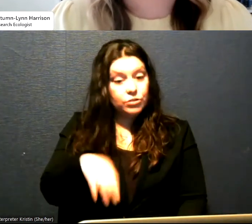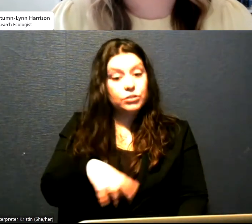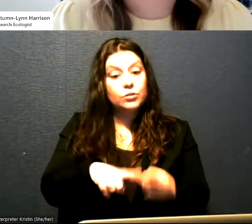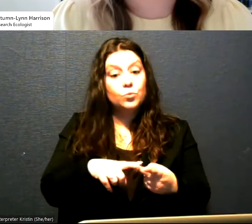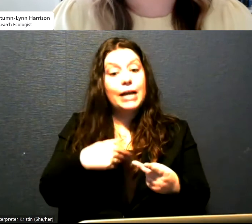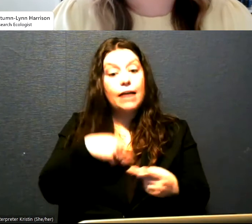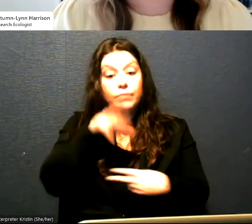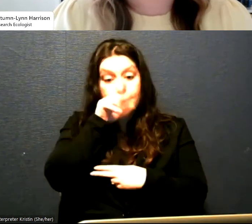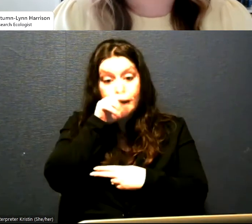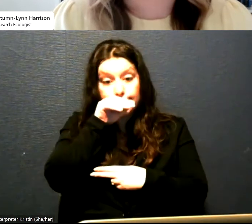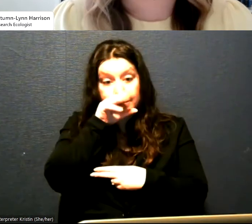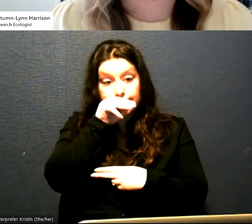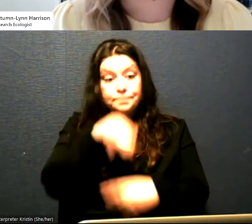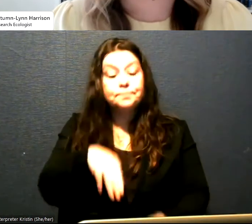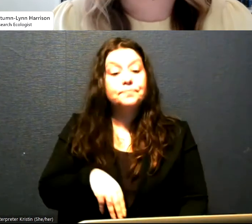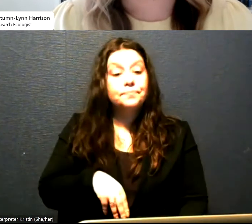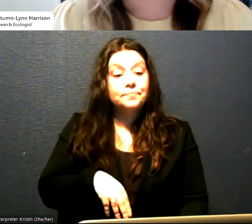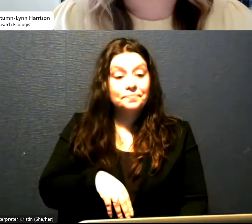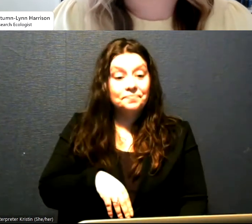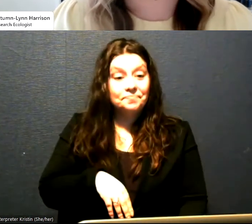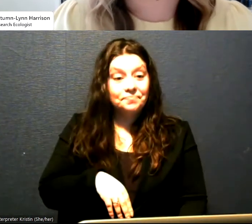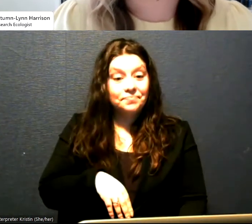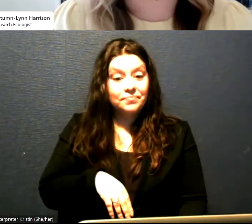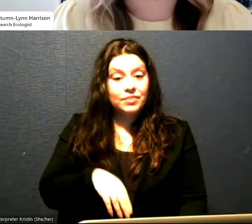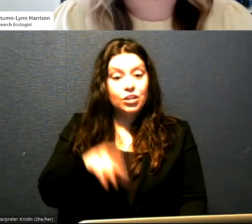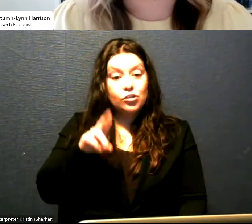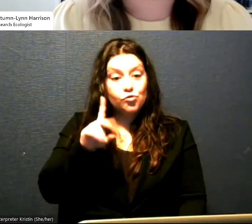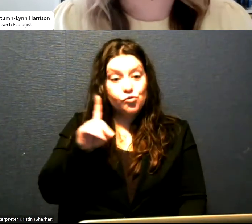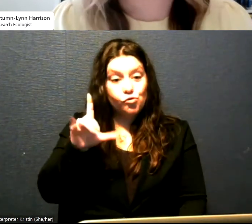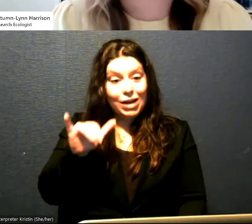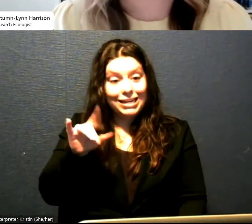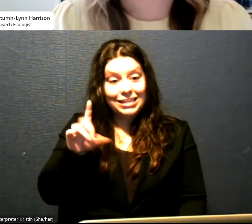Don't forget them out. Um, I love the ruddy ducks too. They're also a lot of fun. They're super cute.